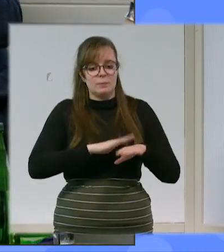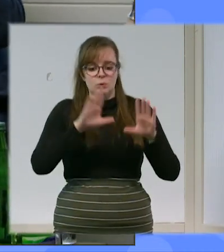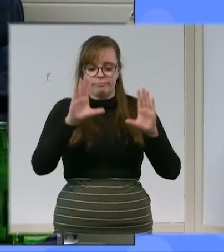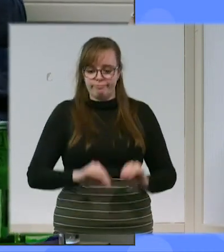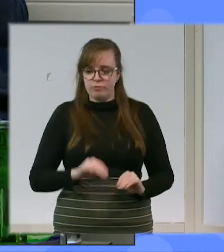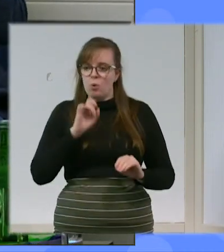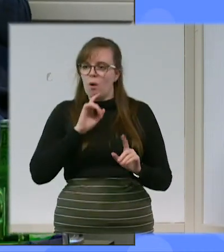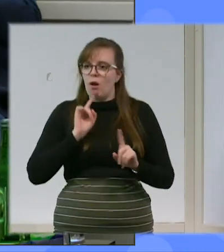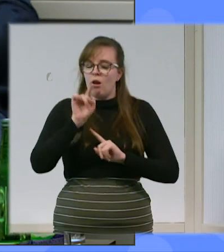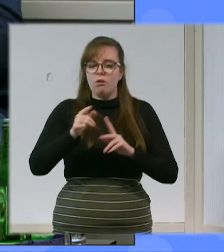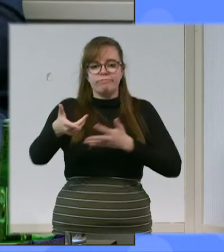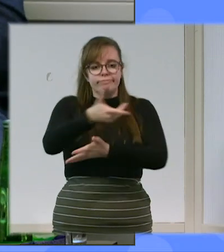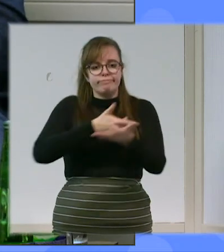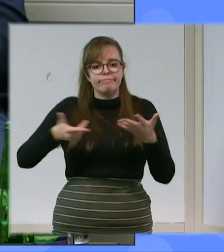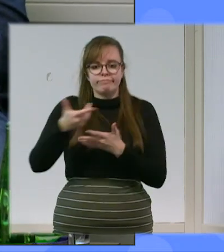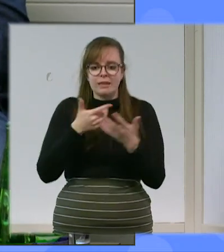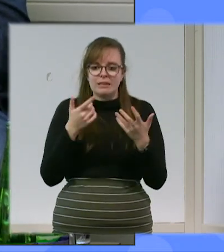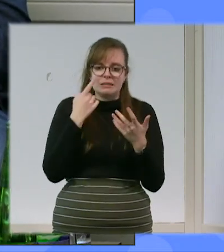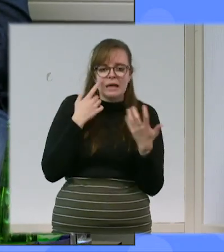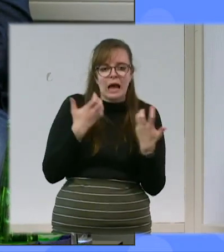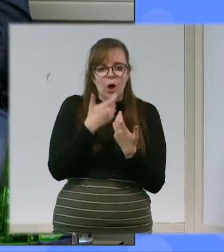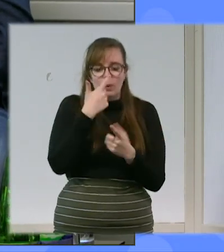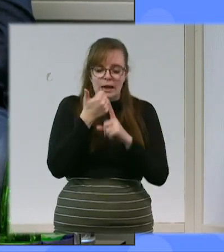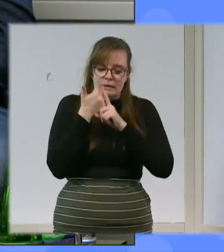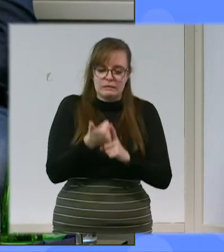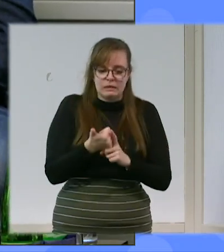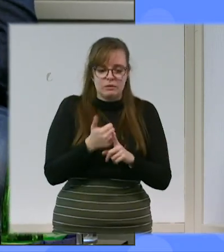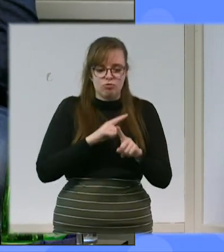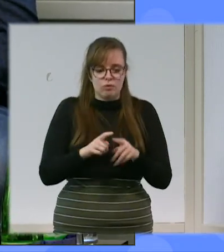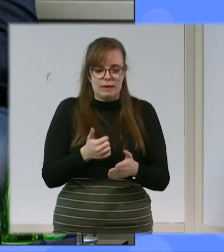deliberate and and see how we can assist with making those hard choices and as I